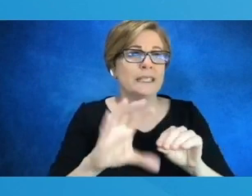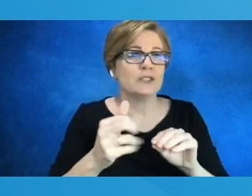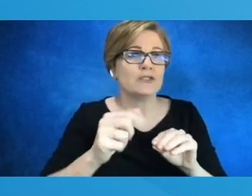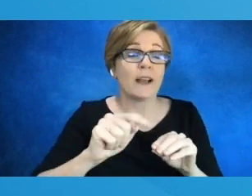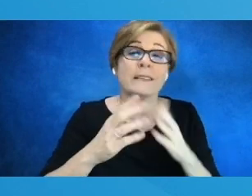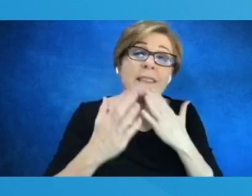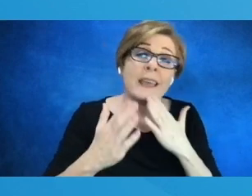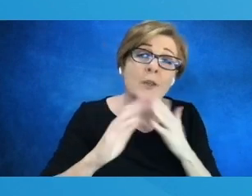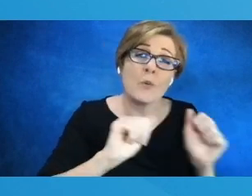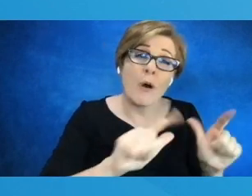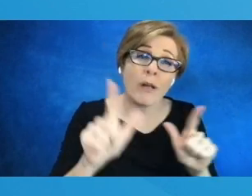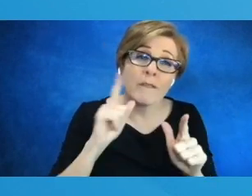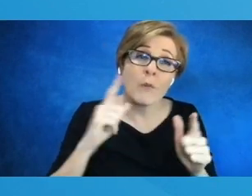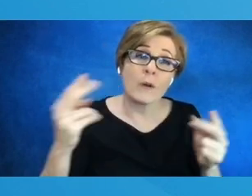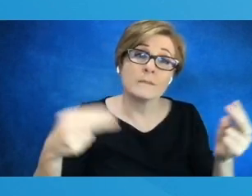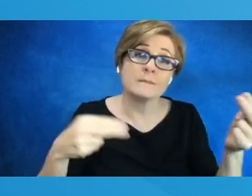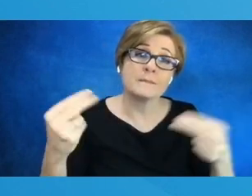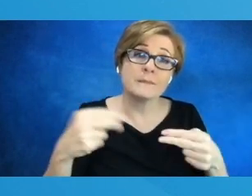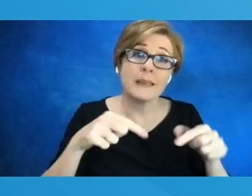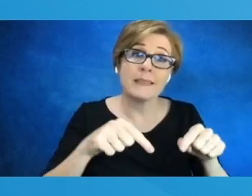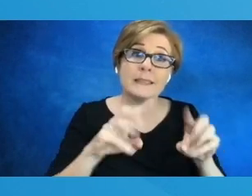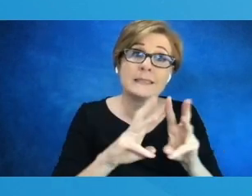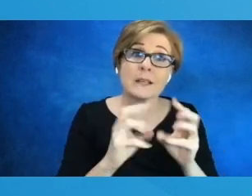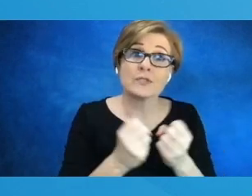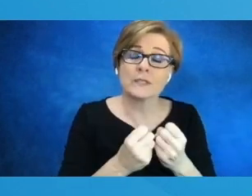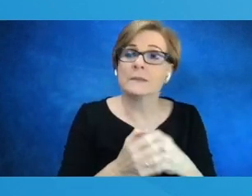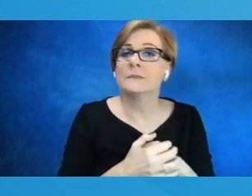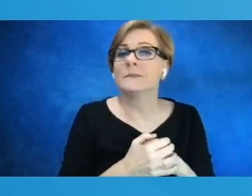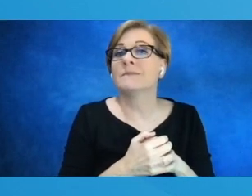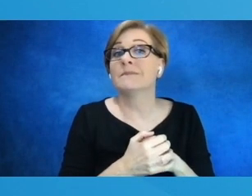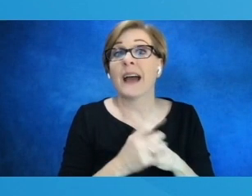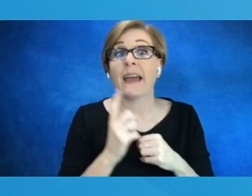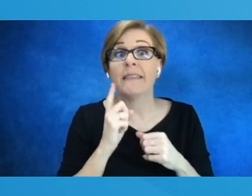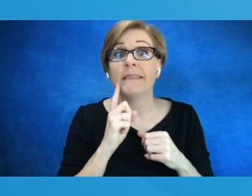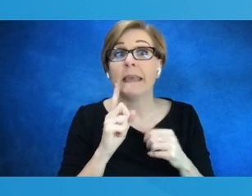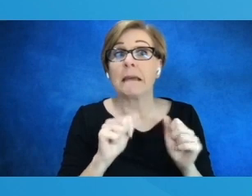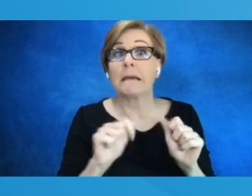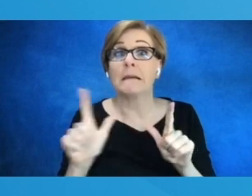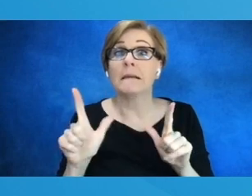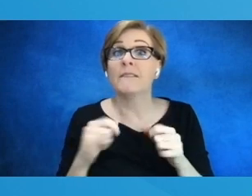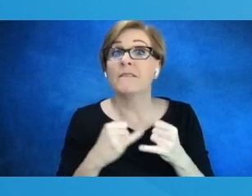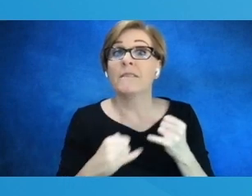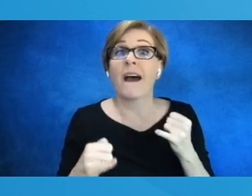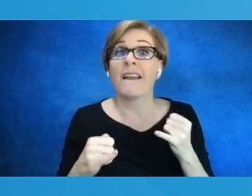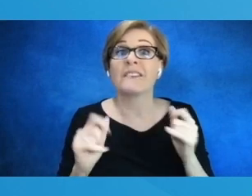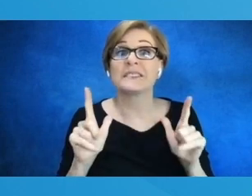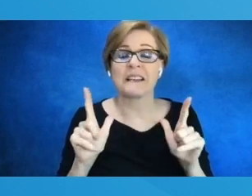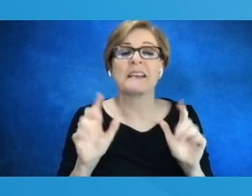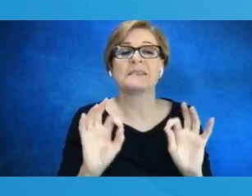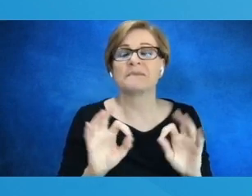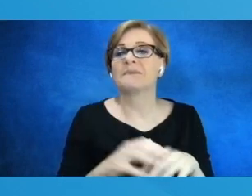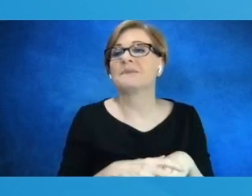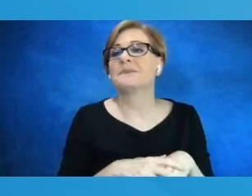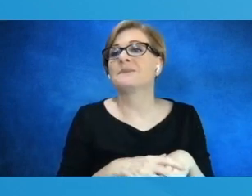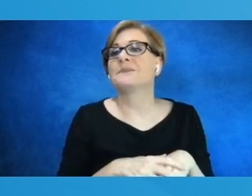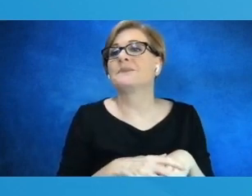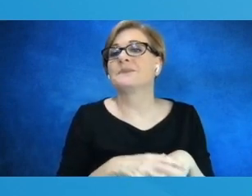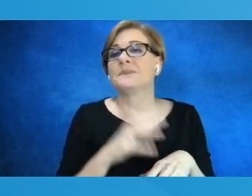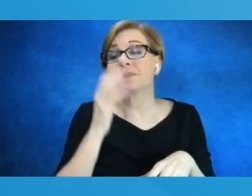I think we can advance to our final slide. Yes? If you have... oh, I'm sorry.